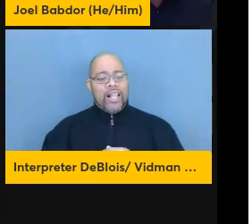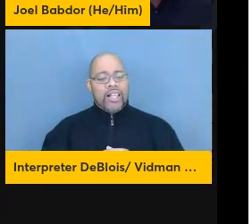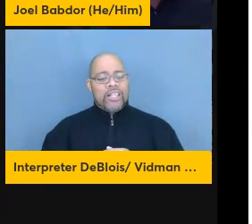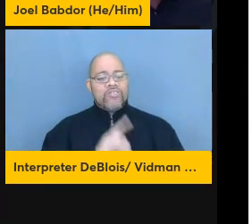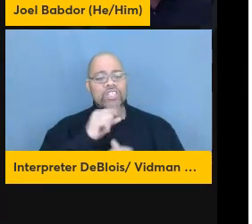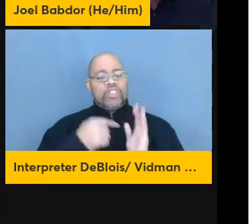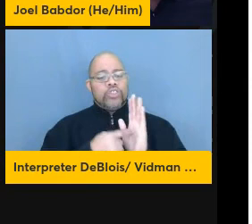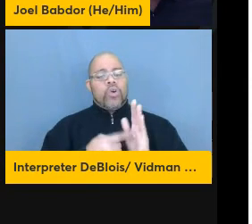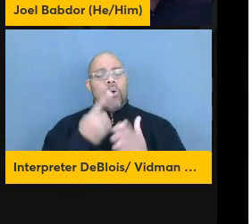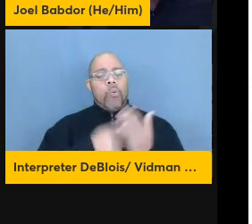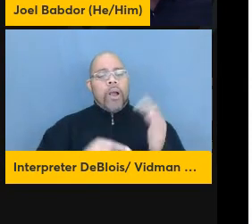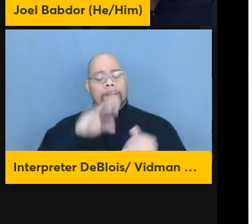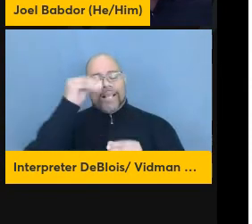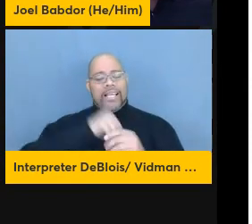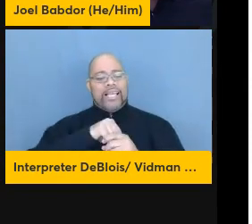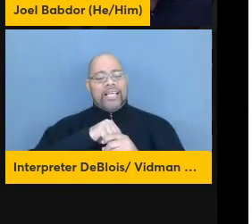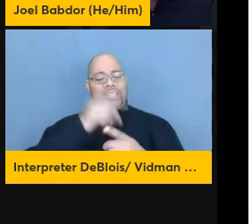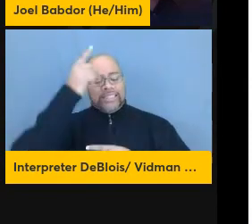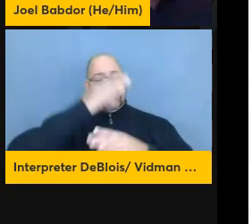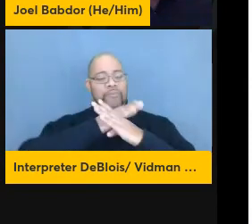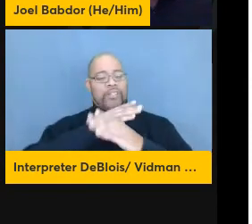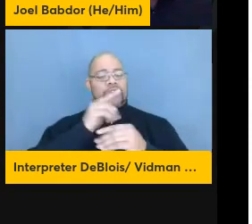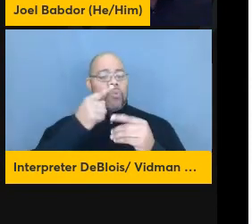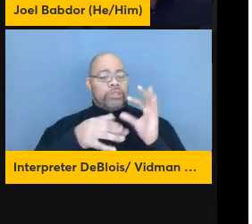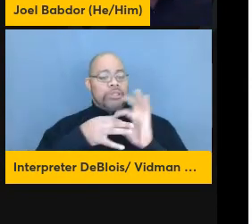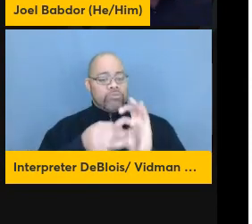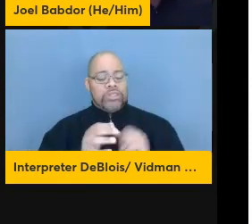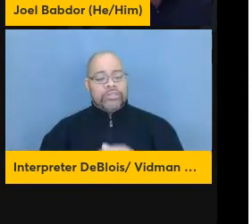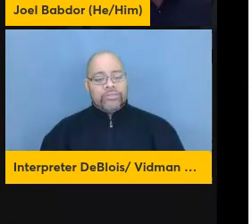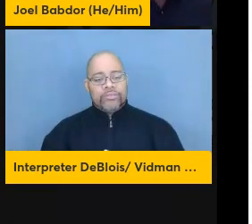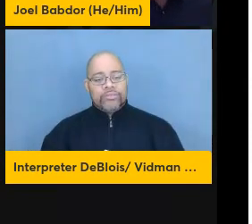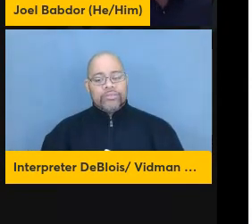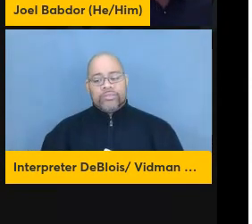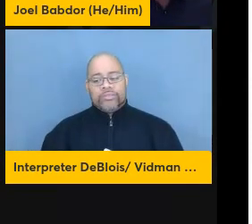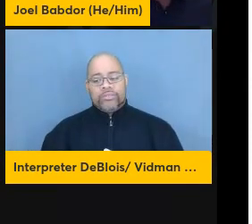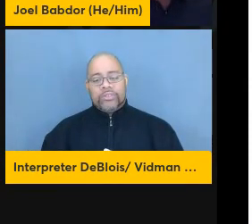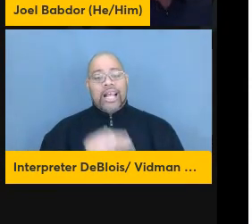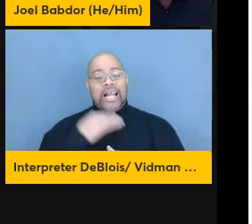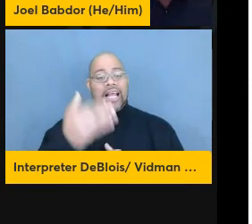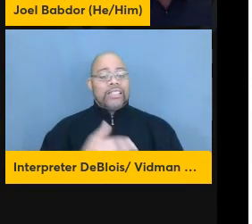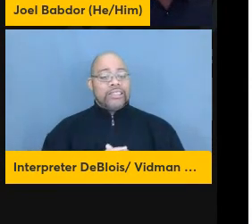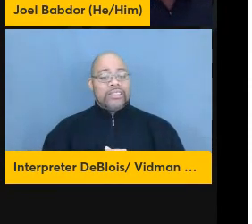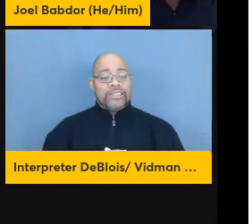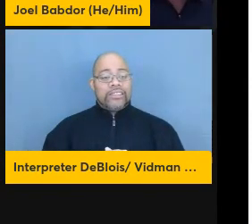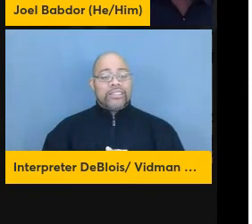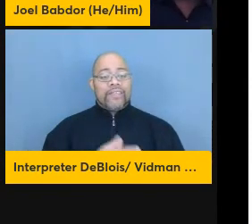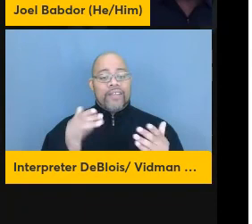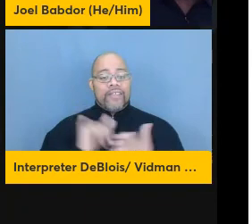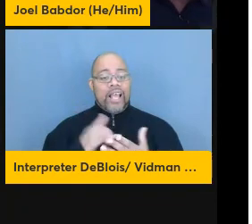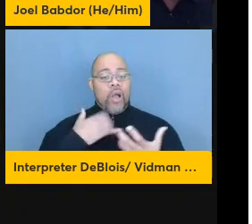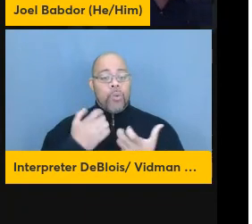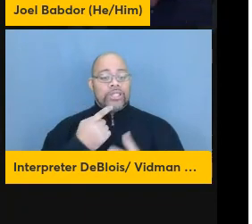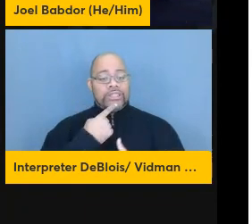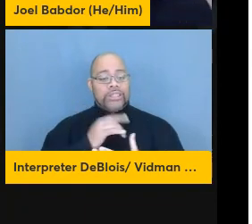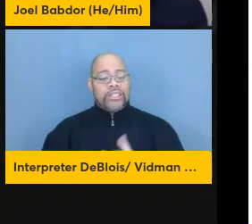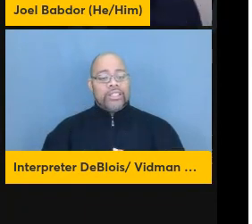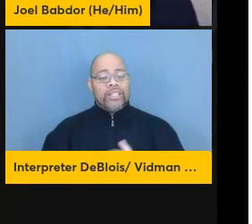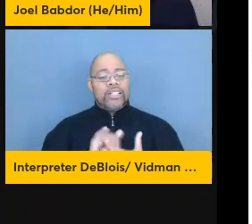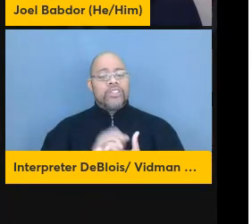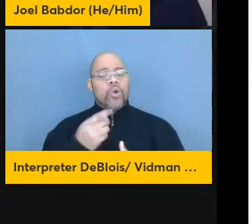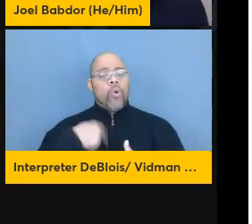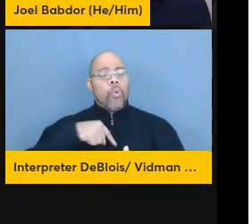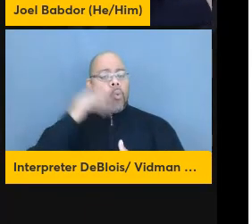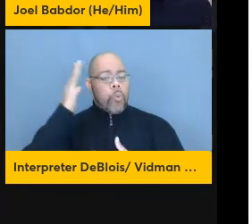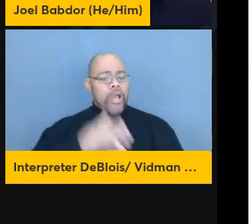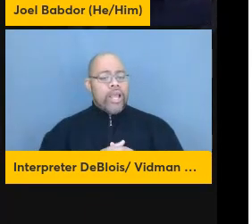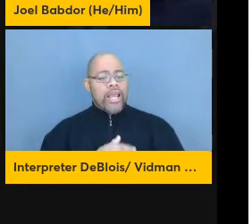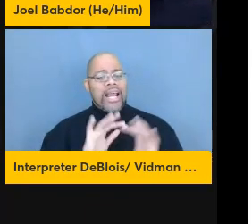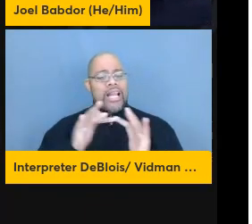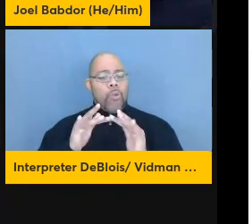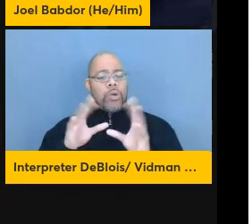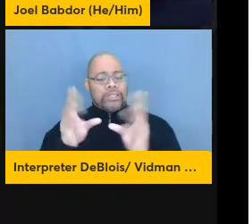what black in the middle is about. The next thing that I want to say is that so we are going to a networking session and you have